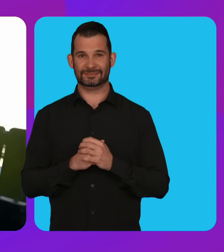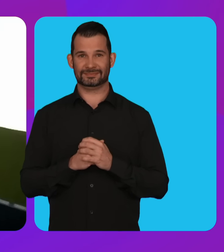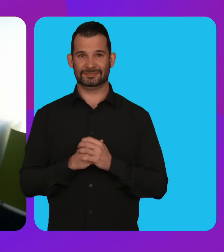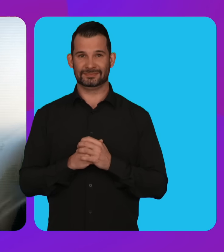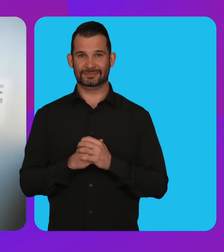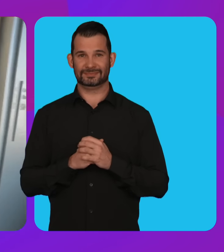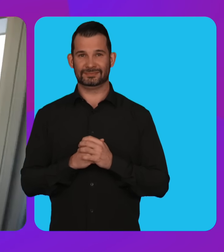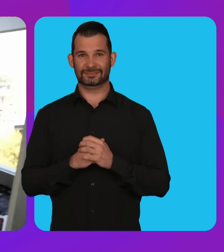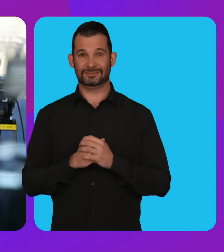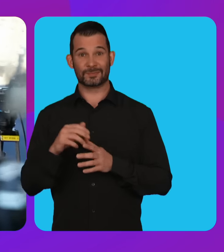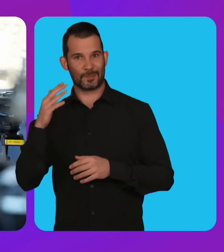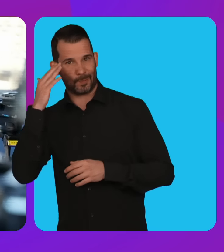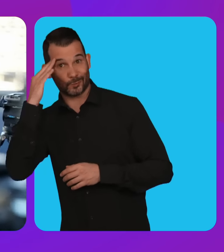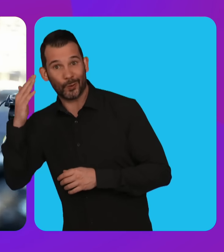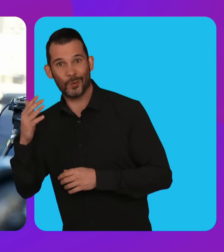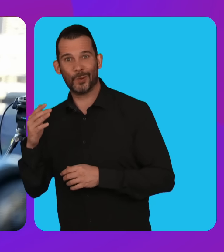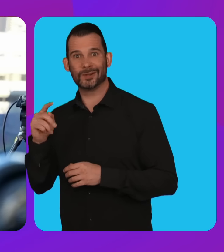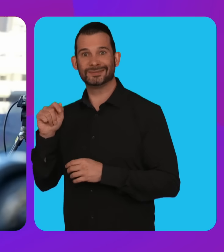Bonjour, Madame Tate. [Interpreter 3] Hello, Ms. Tate.